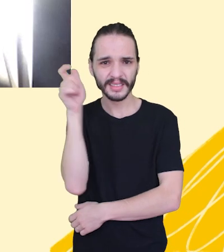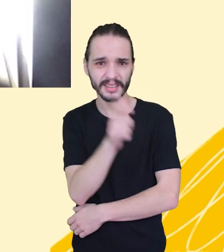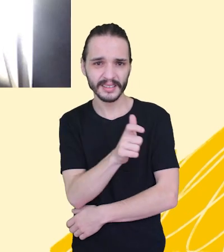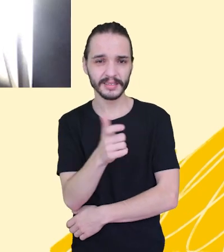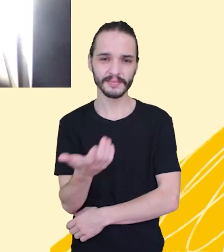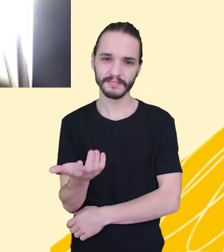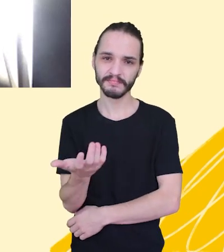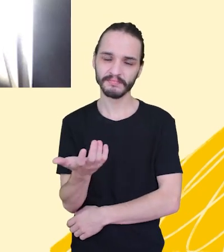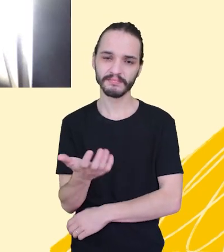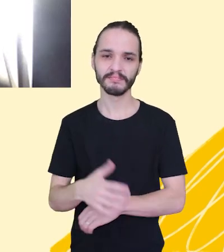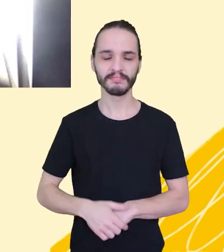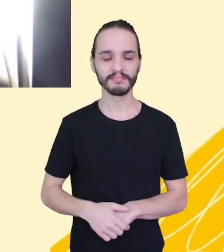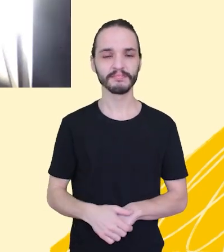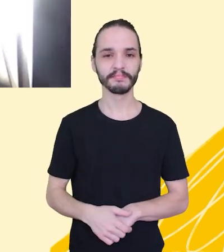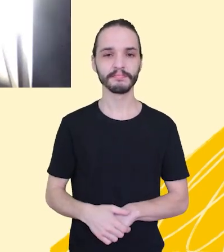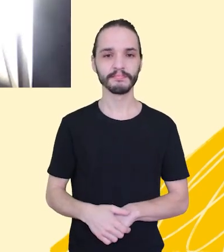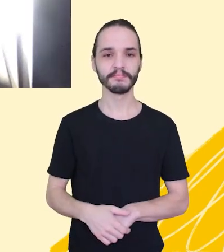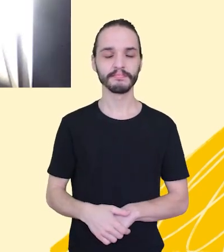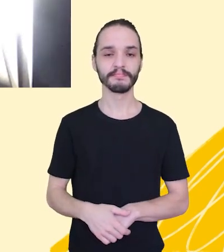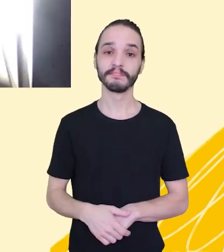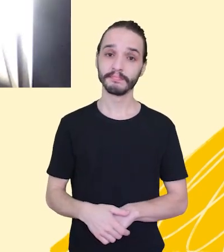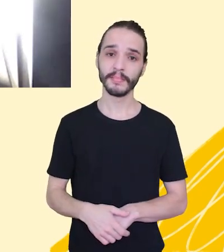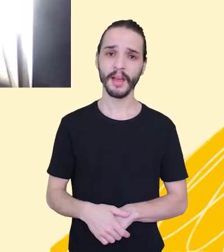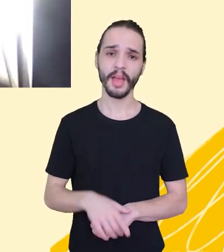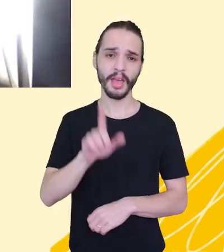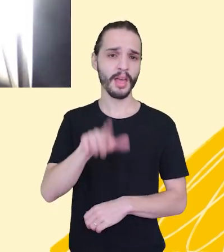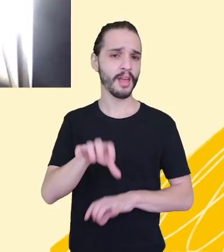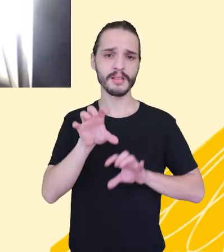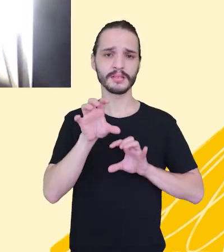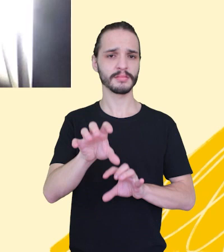And thatís how everything works for me.